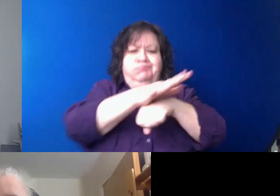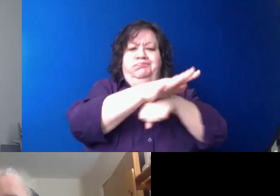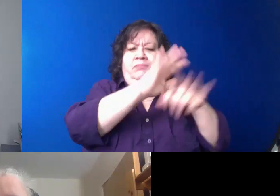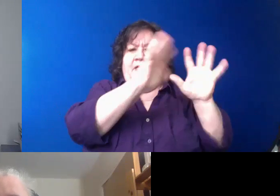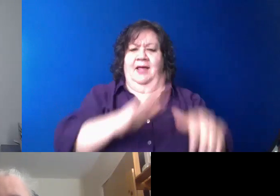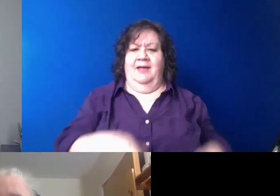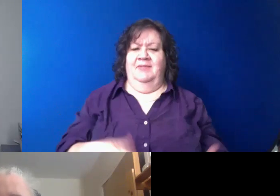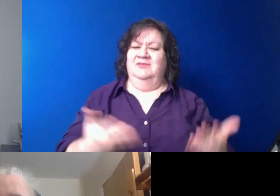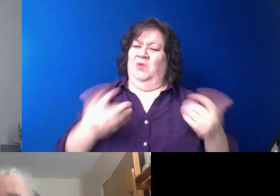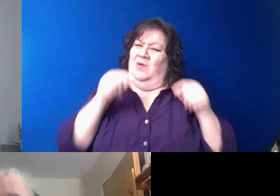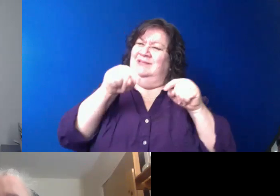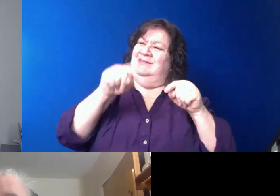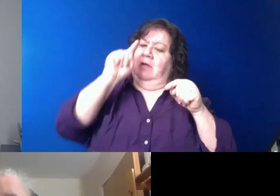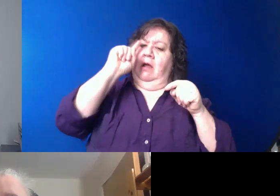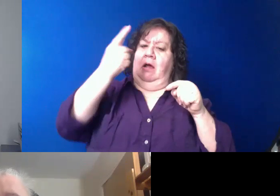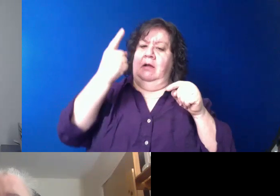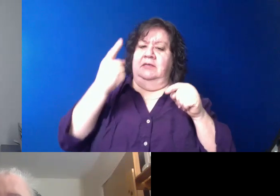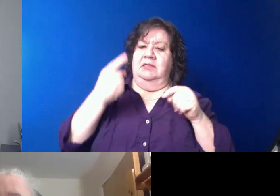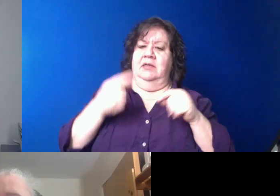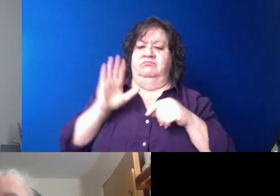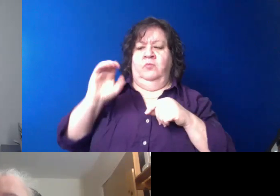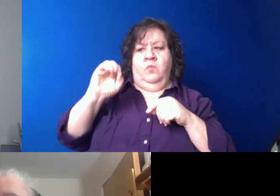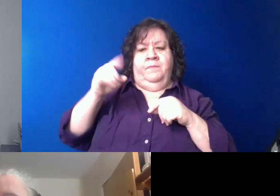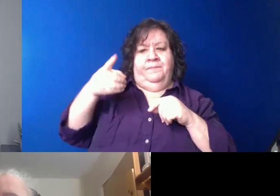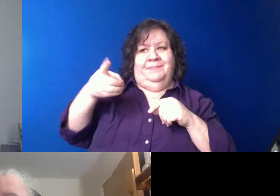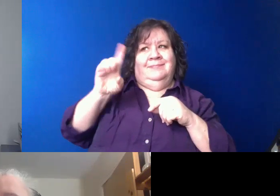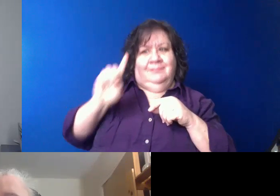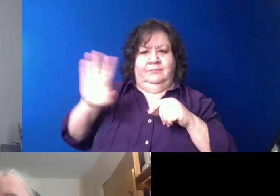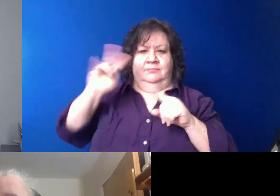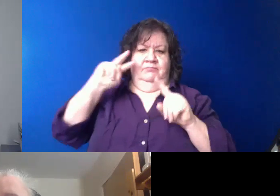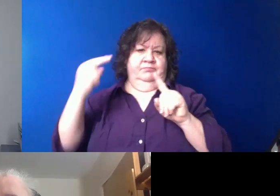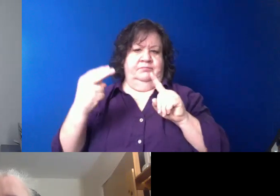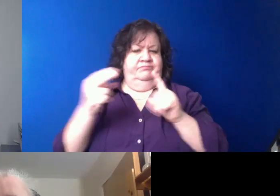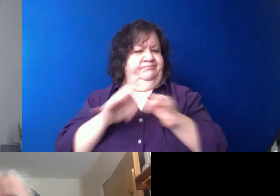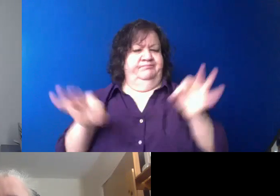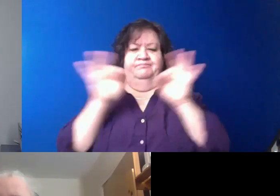agenda 2030 see that with sendai framework and so bringing that collective approach again